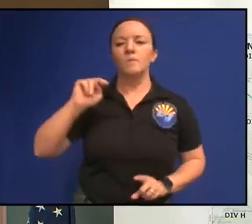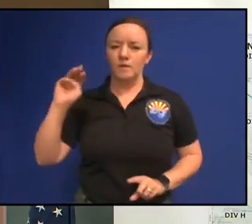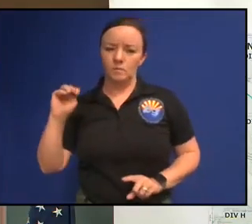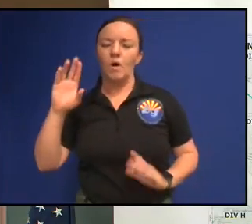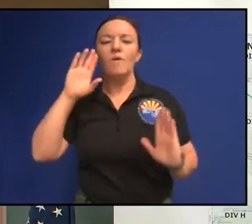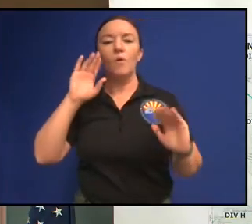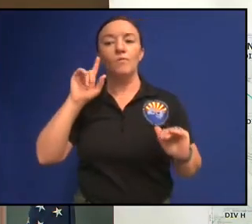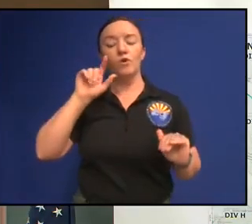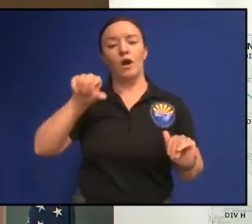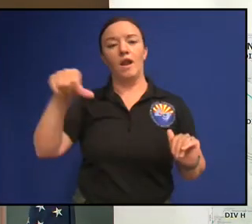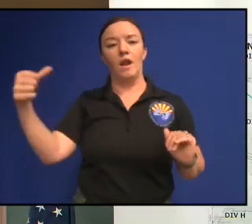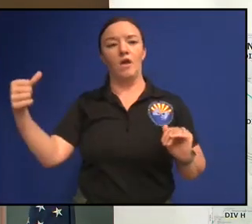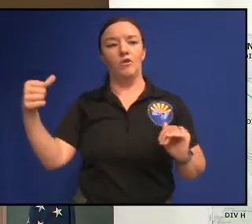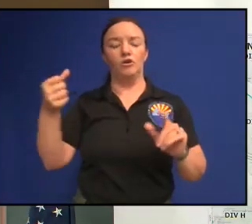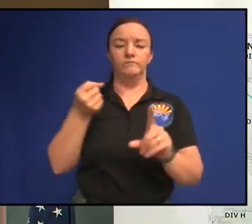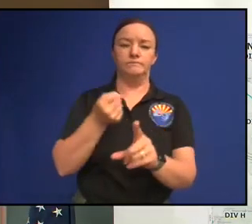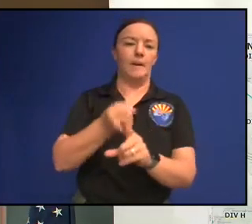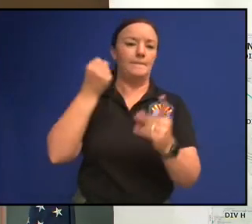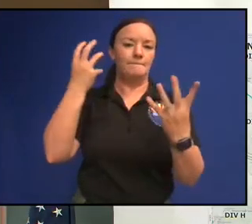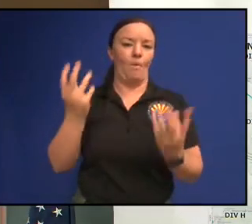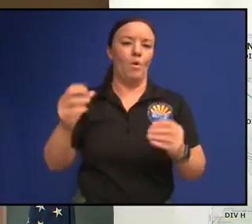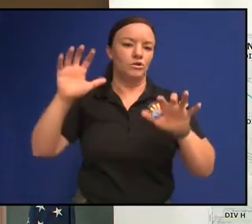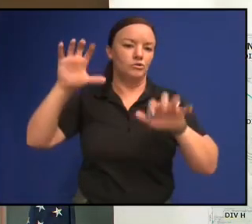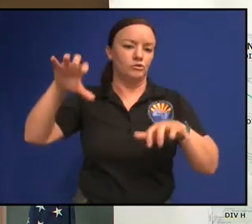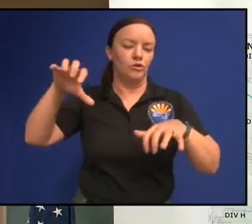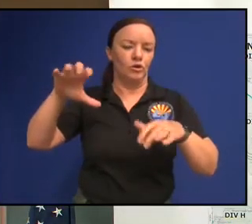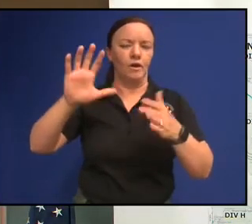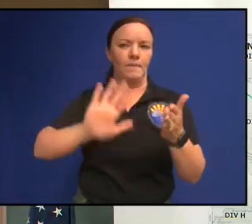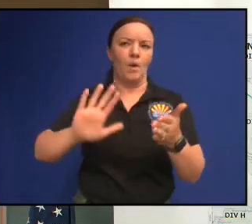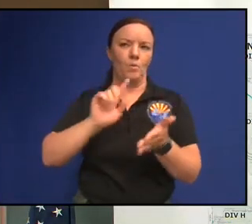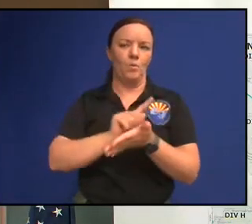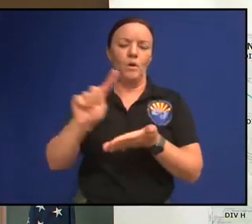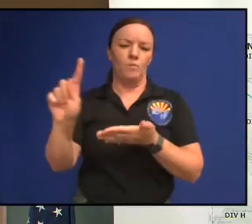ANOTHER WEEK TO INTERRUPT THAT MOMENTUM AGAIN, BUT WE